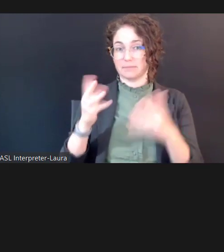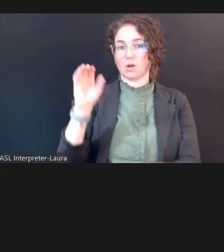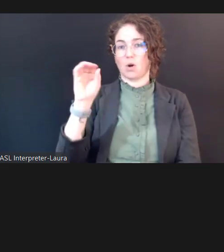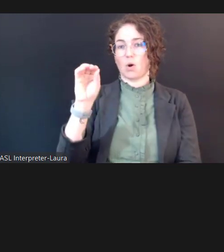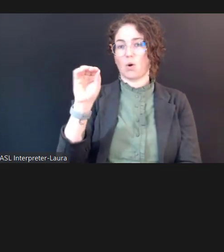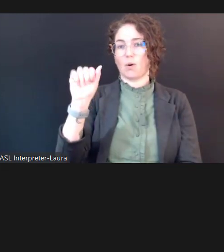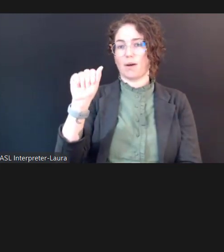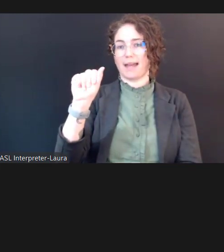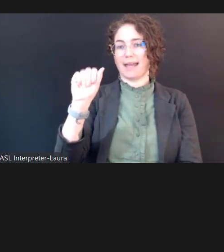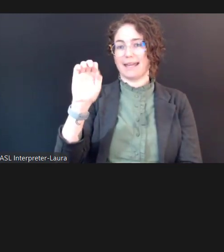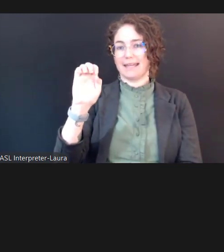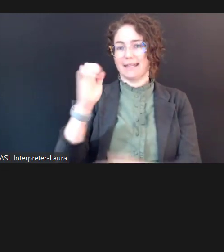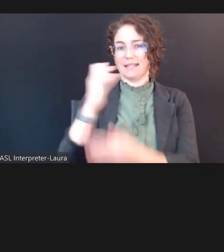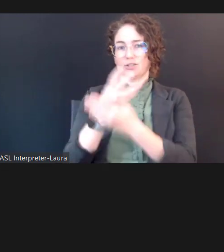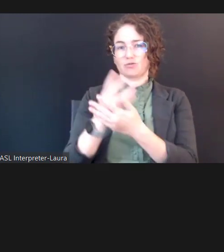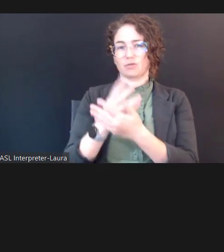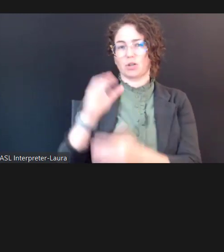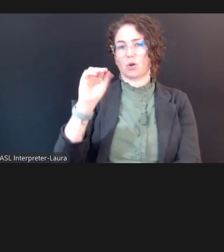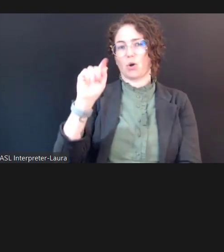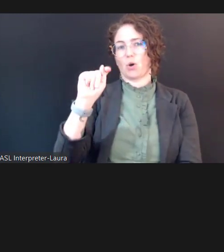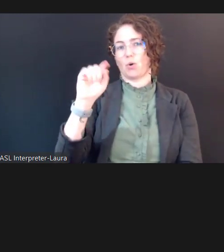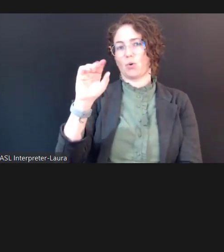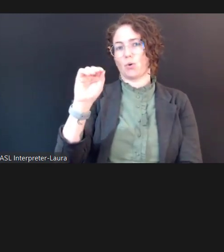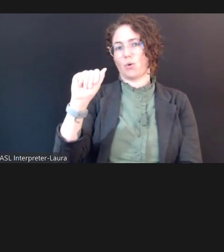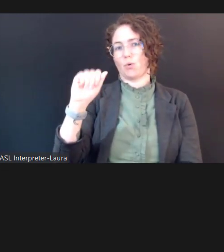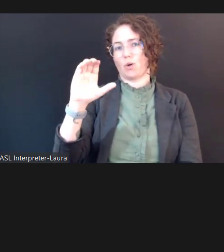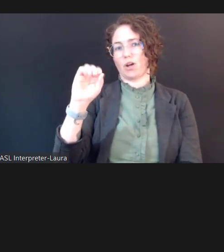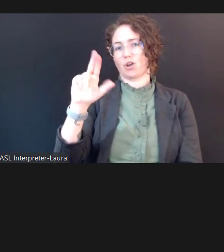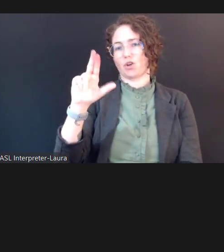which you see on the left here.